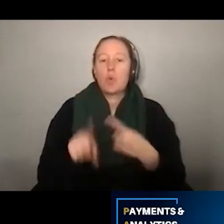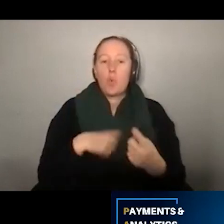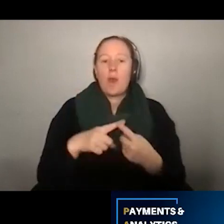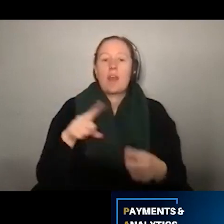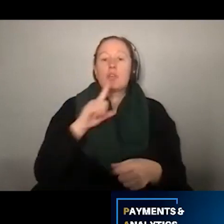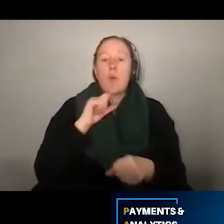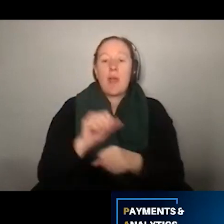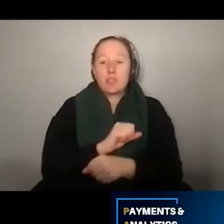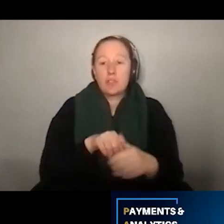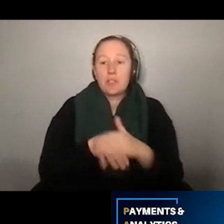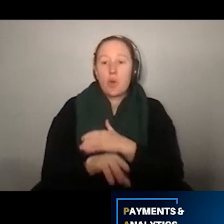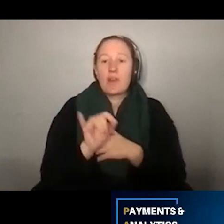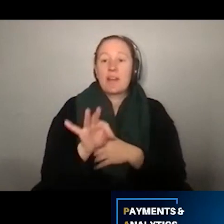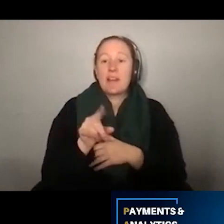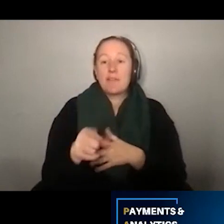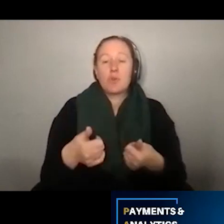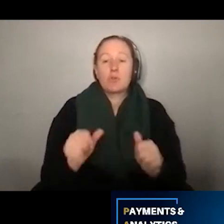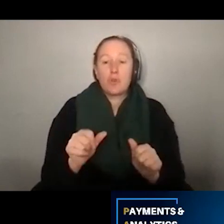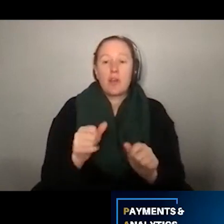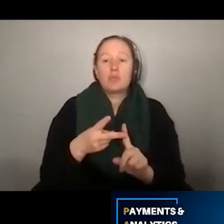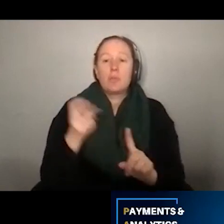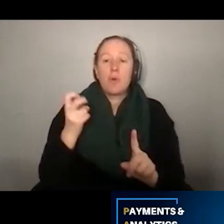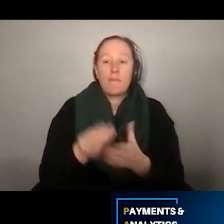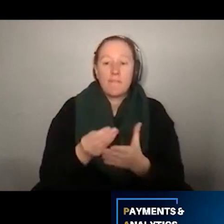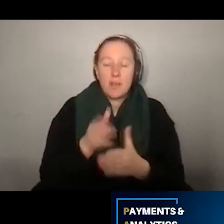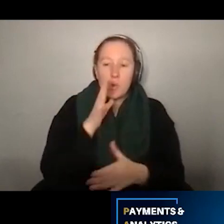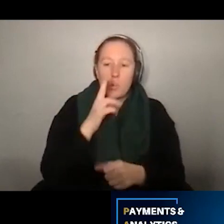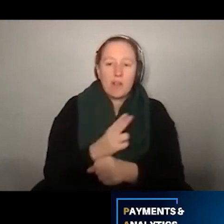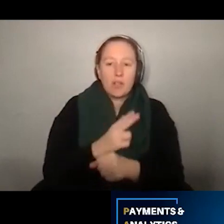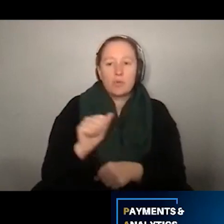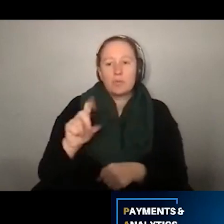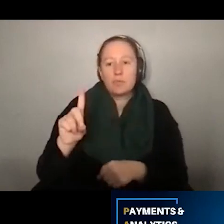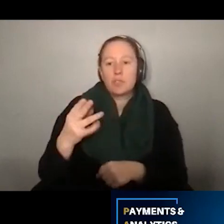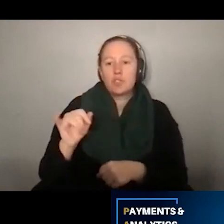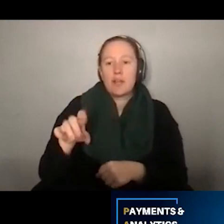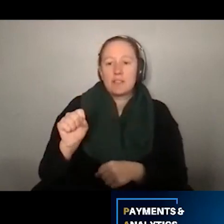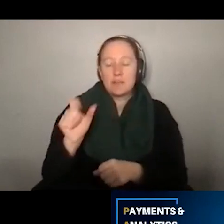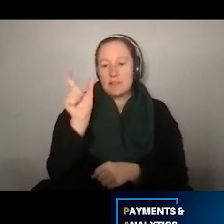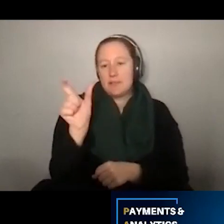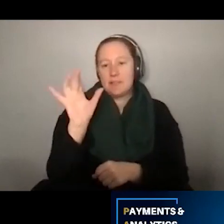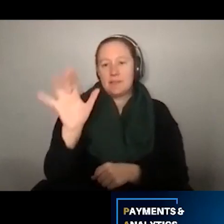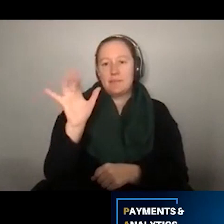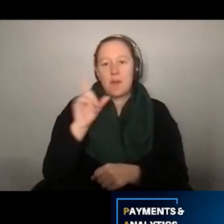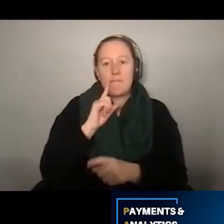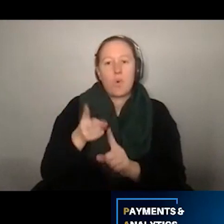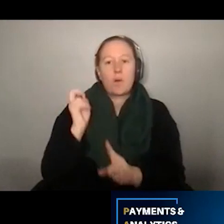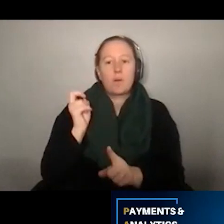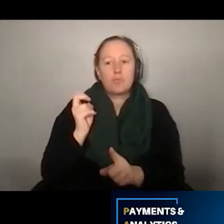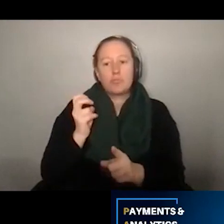if you are trying to pull additional funds, you will use the Adjustments tab to pull down any payments that you are trying to do.